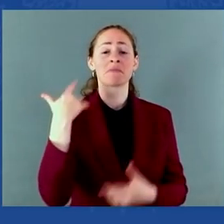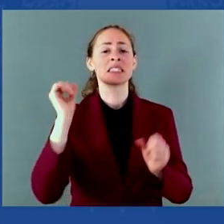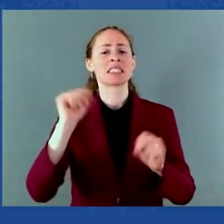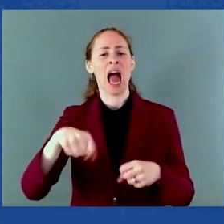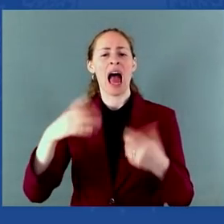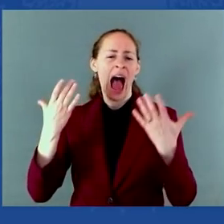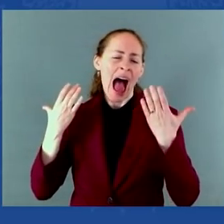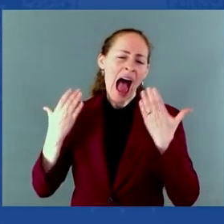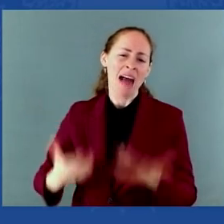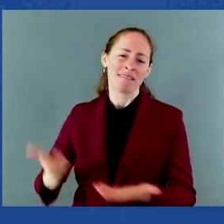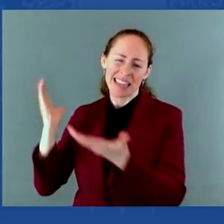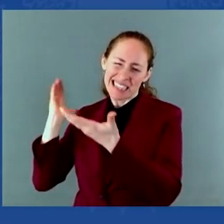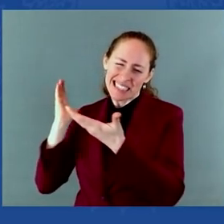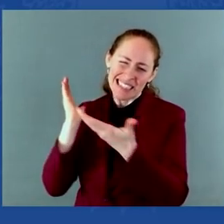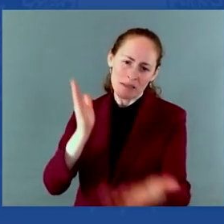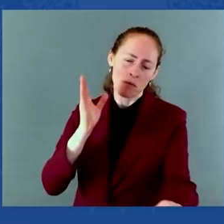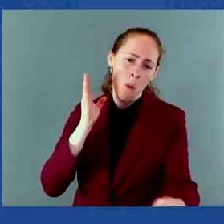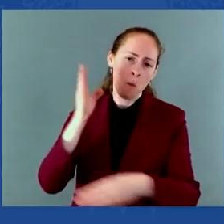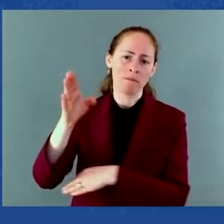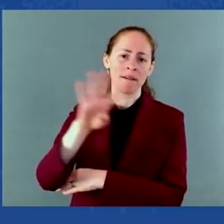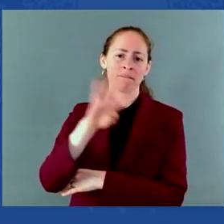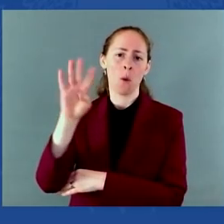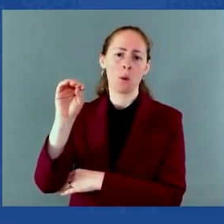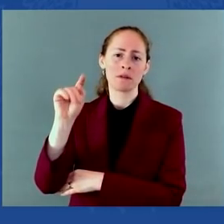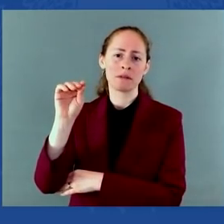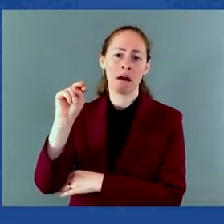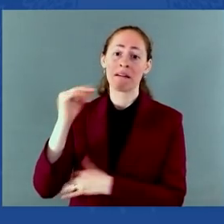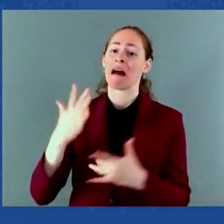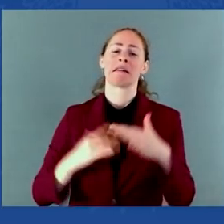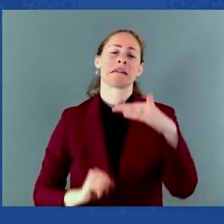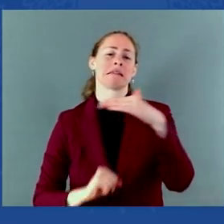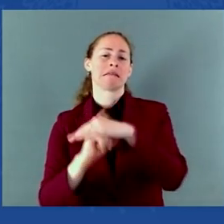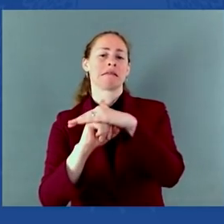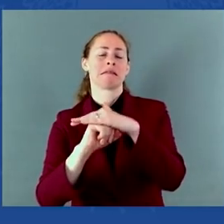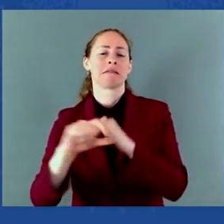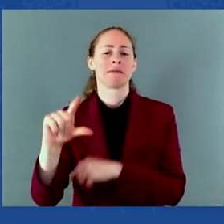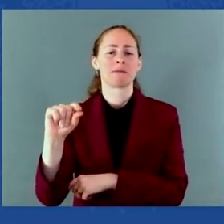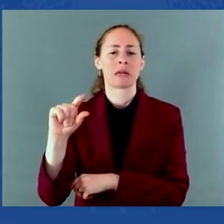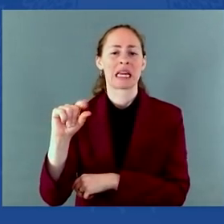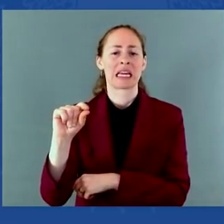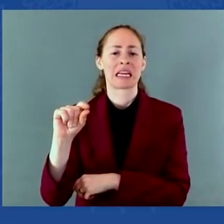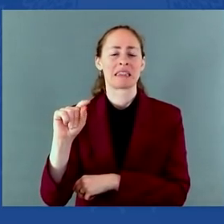In a couple of weeks, it's going to be closed to put steel plates down over -- excuse me -- down and --